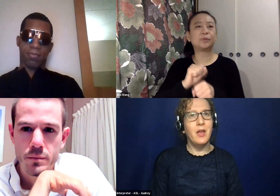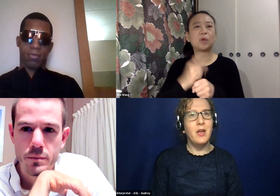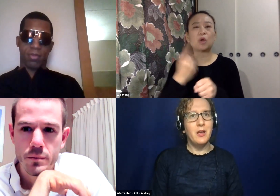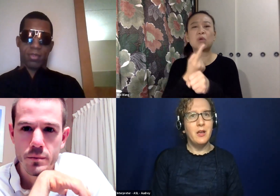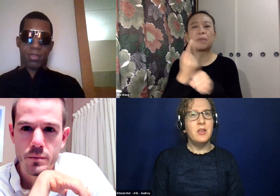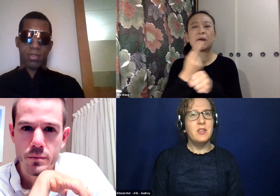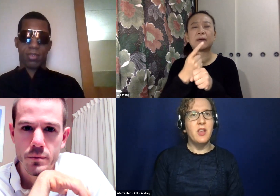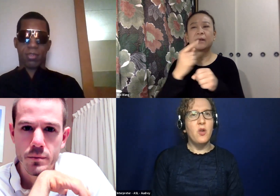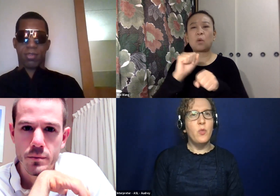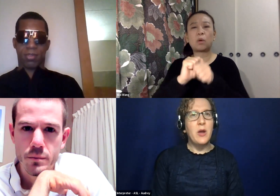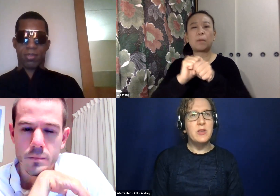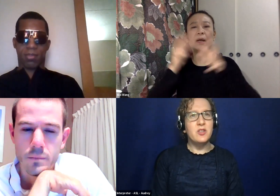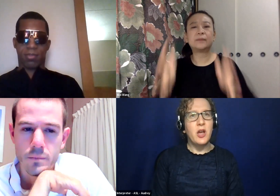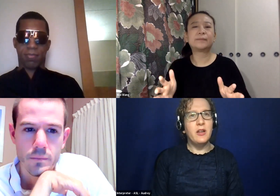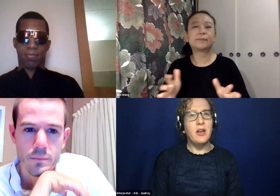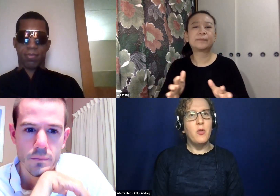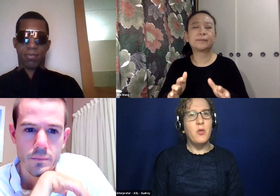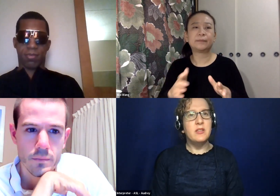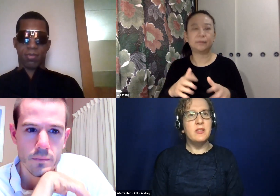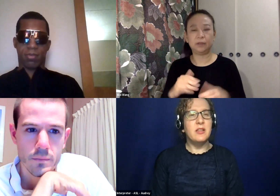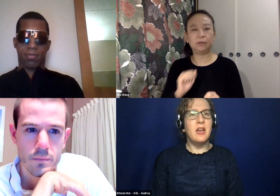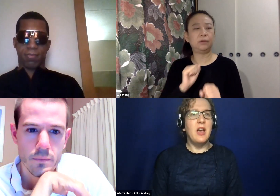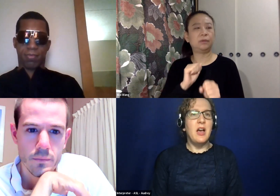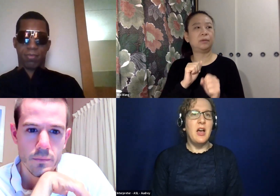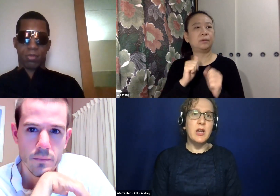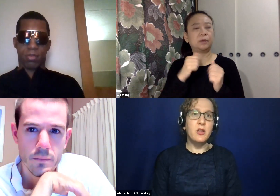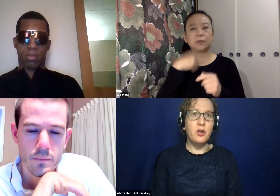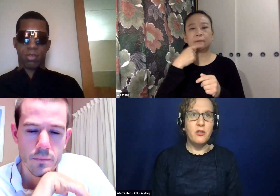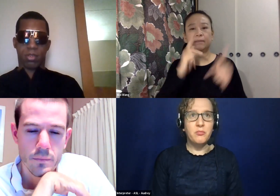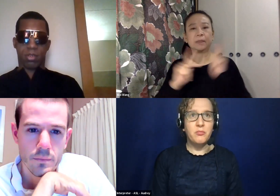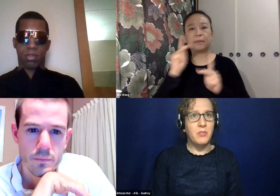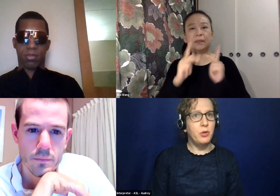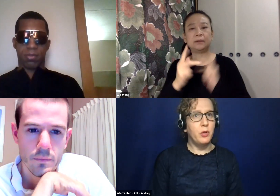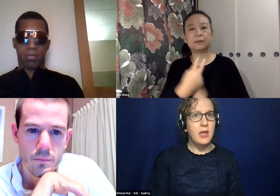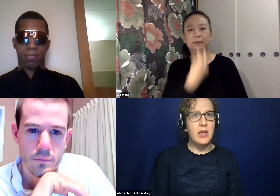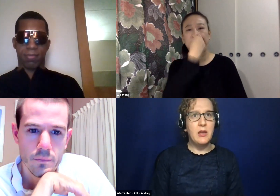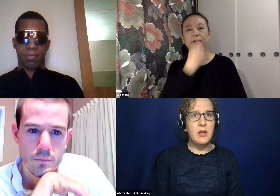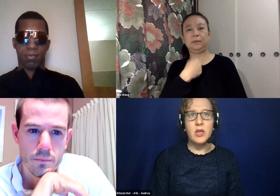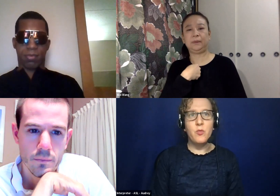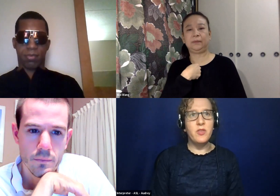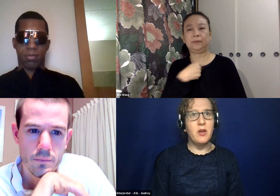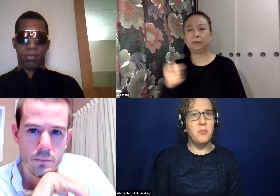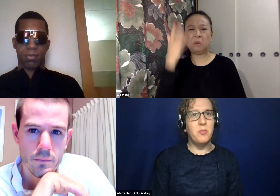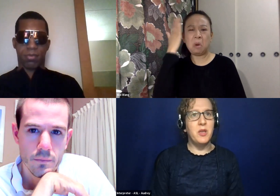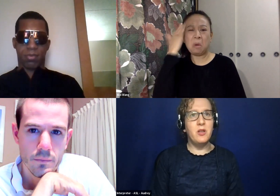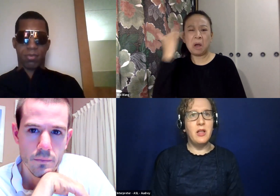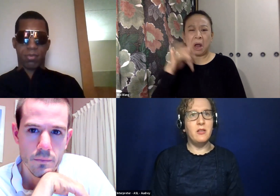So when I was in China, I was a regular employee working with hearing people,